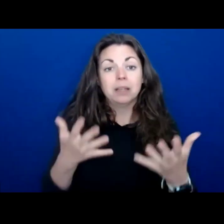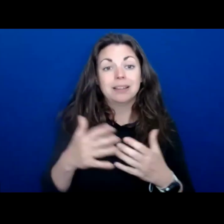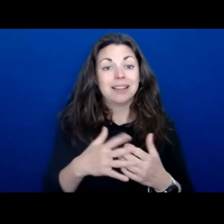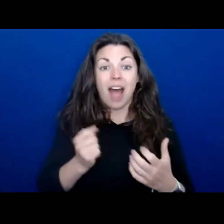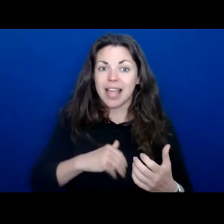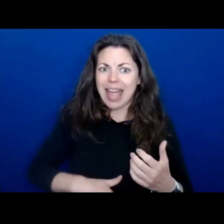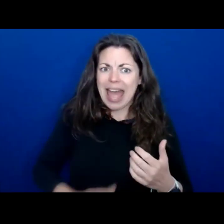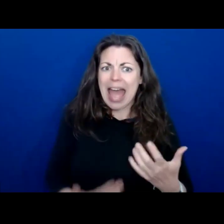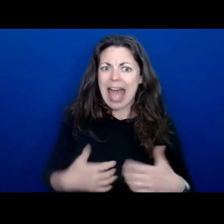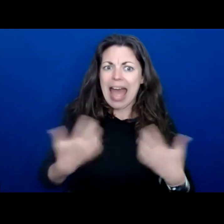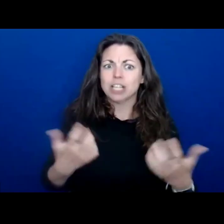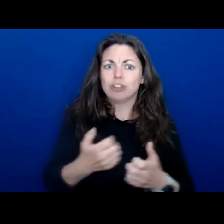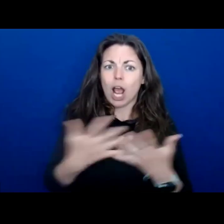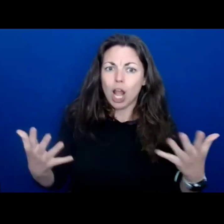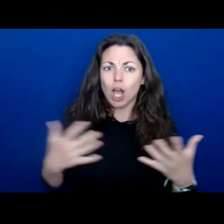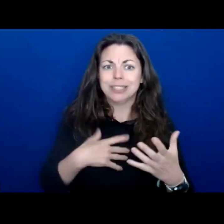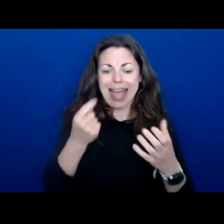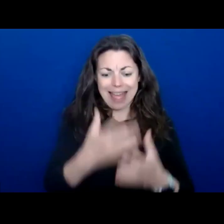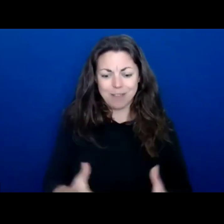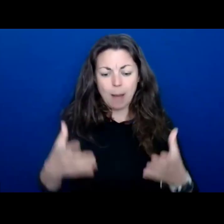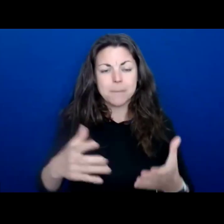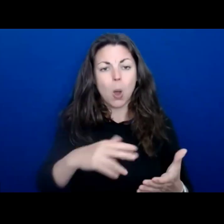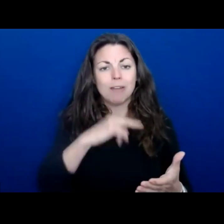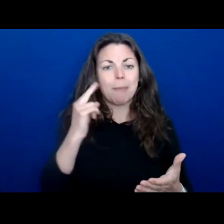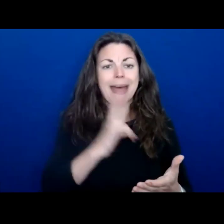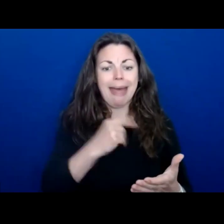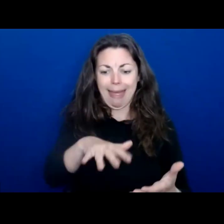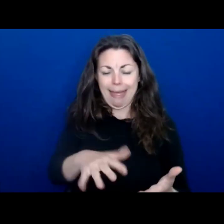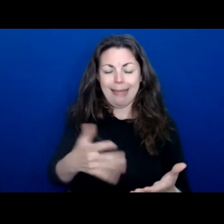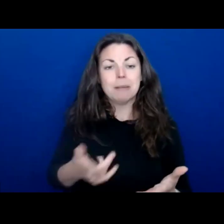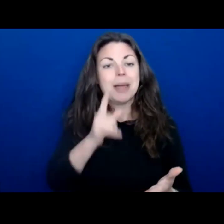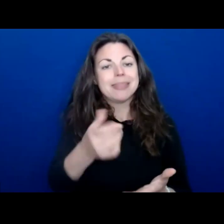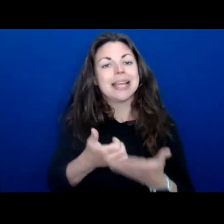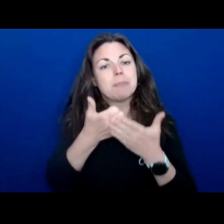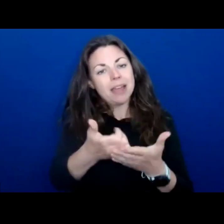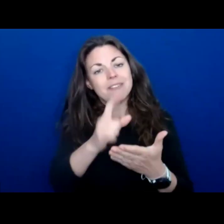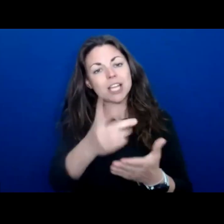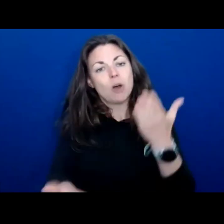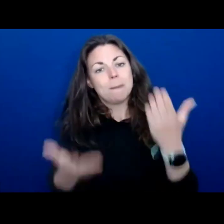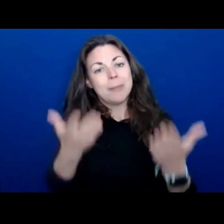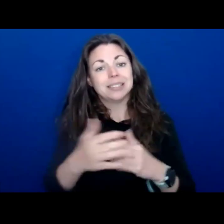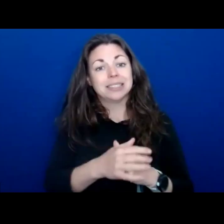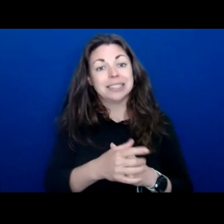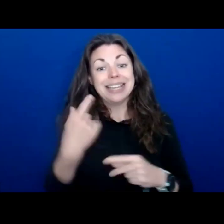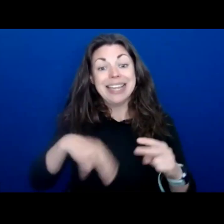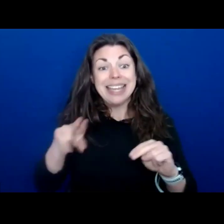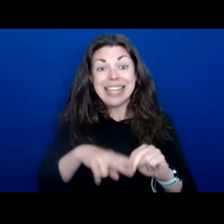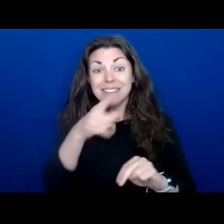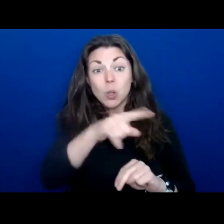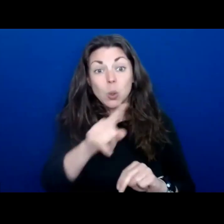here in front of me. That's my advice for the balance. And if you're not okay, don't say you are. It's okay to say you're